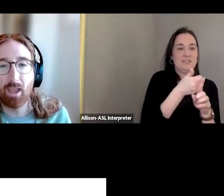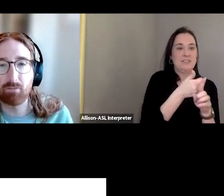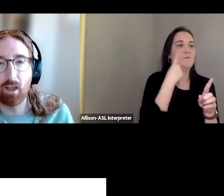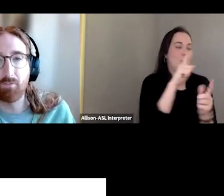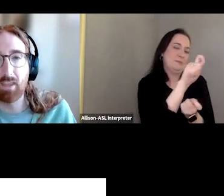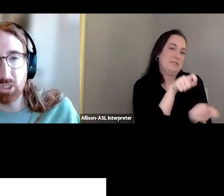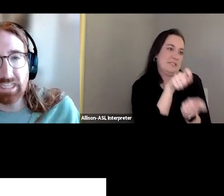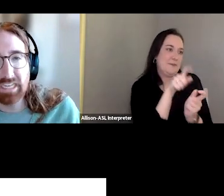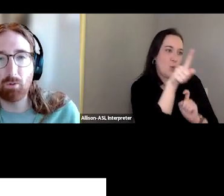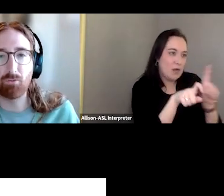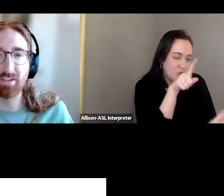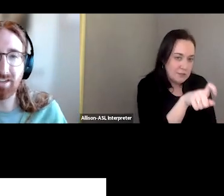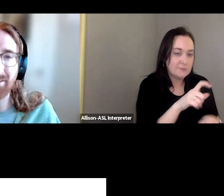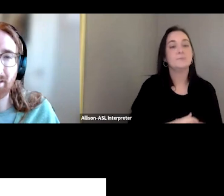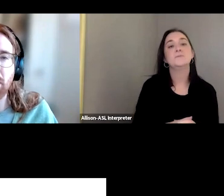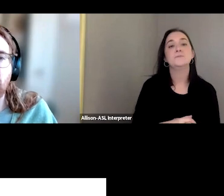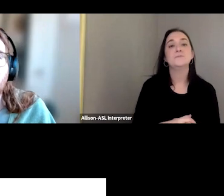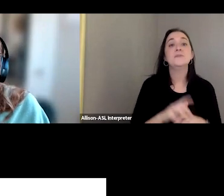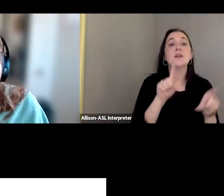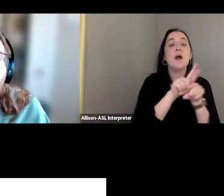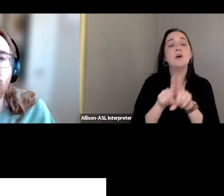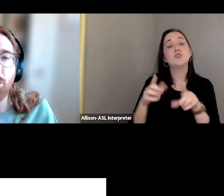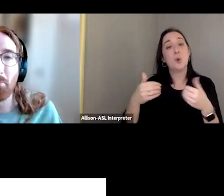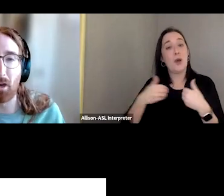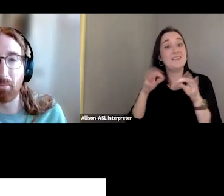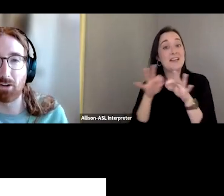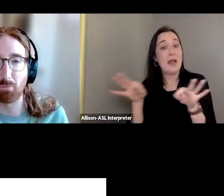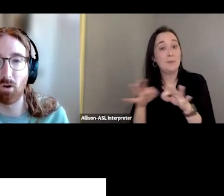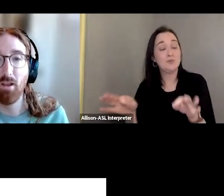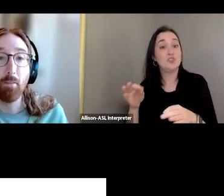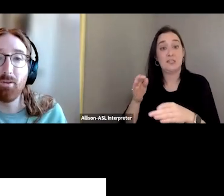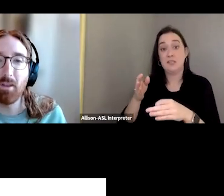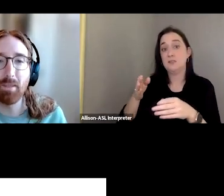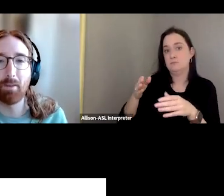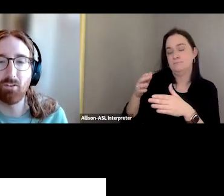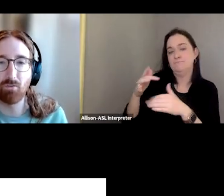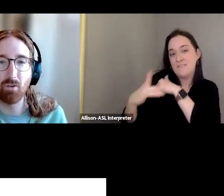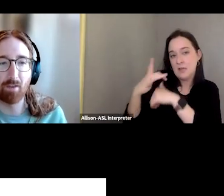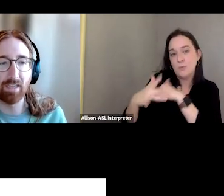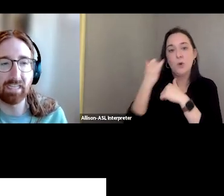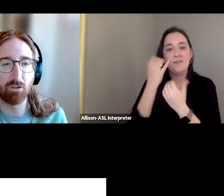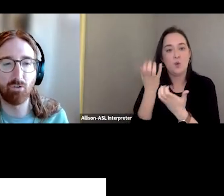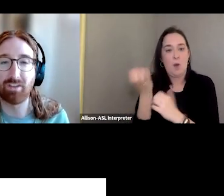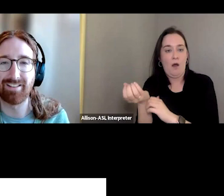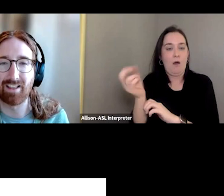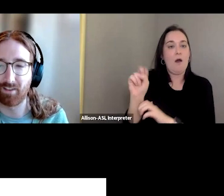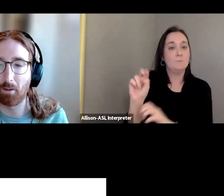We do have live captioning enabled for today's session, and you can turn that on through your bottom dashboard. Please send me a message if you have any issues getting that